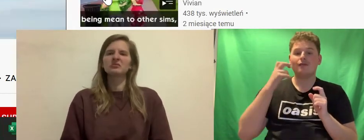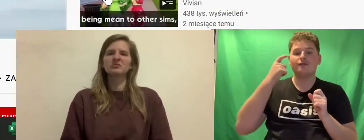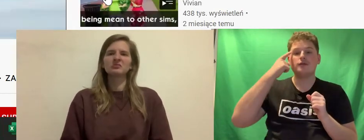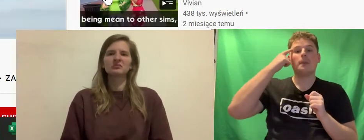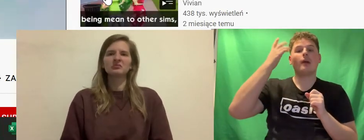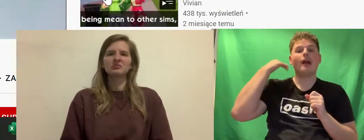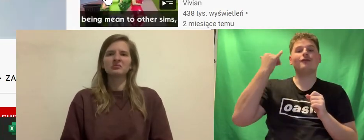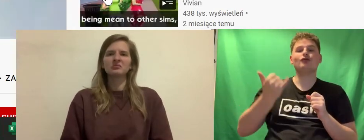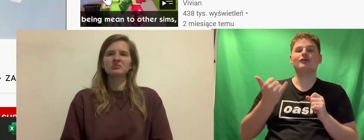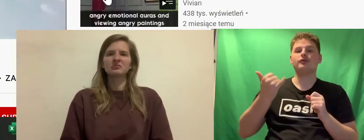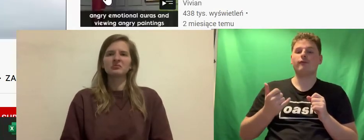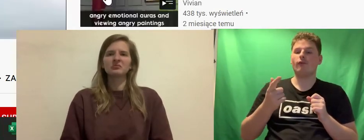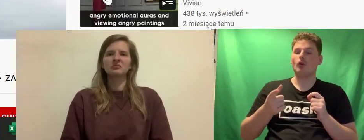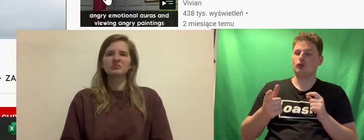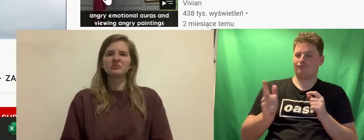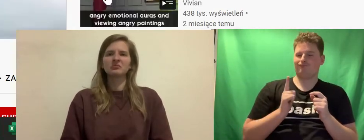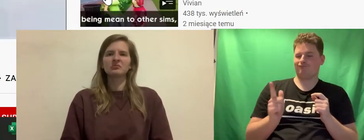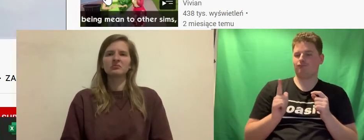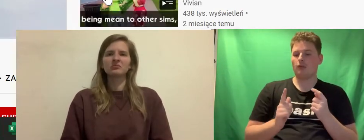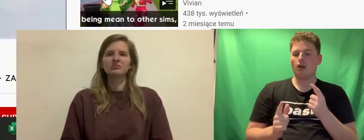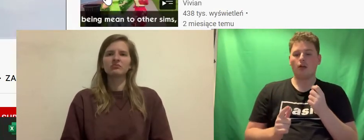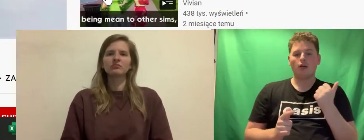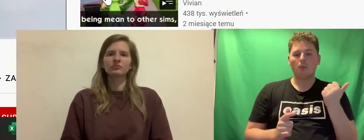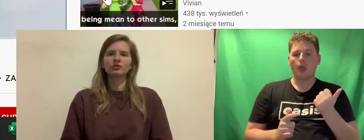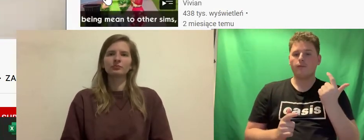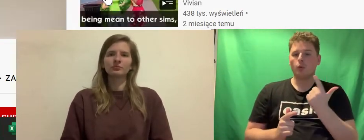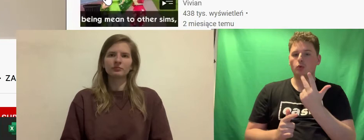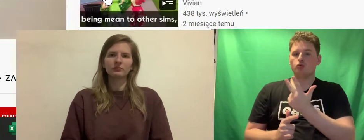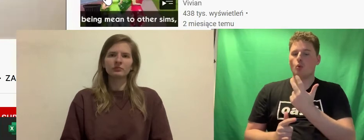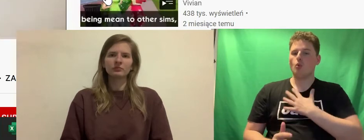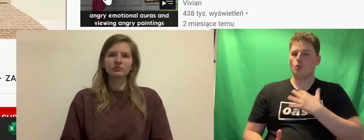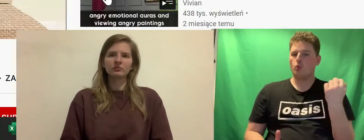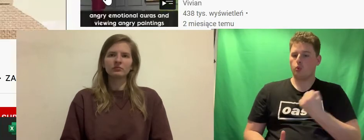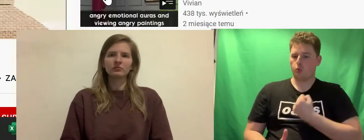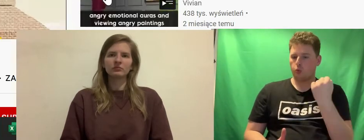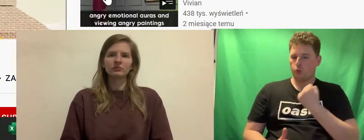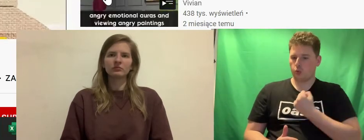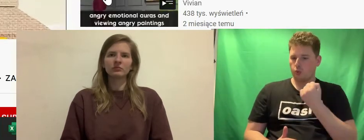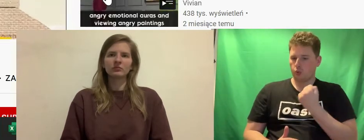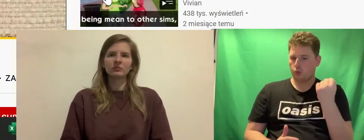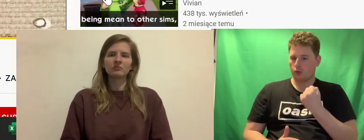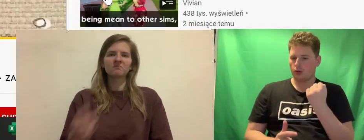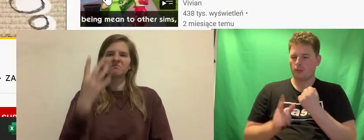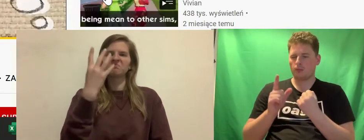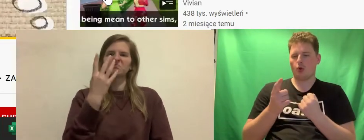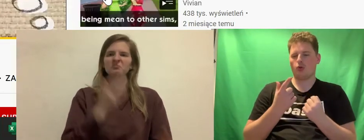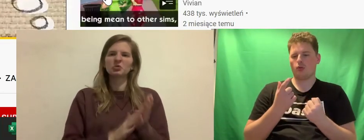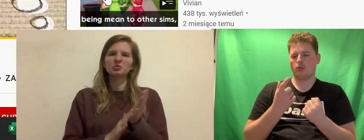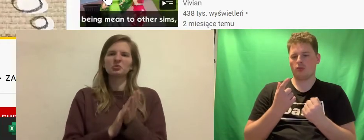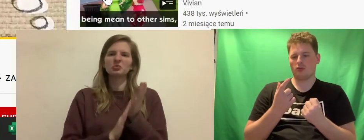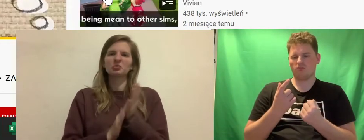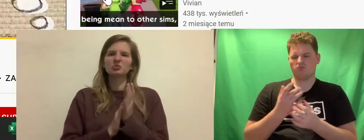A: My job is that Sims 2 and 3 are the best parts! and unless Kama also judges